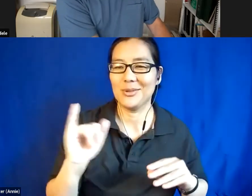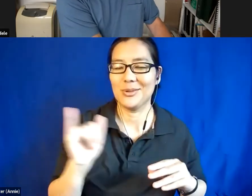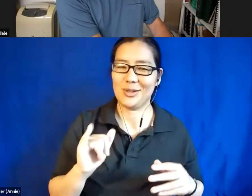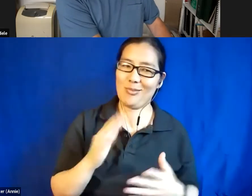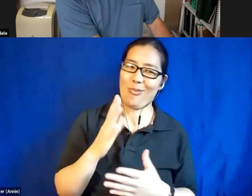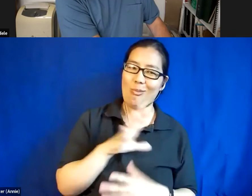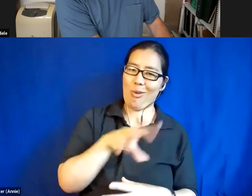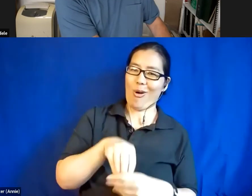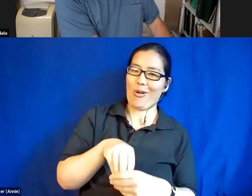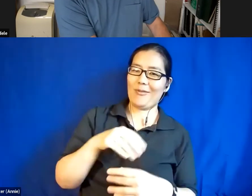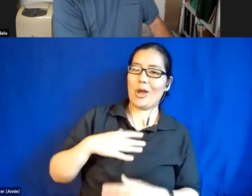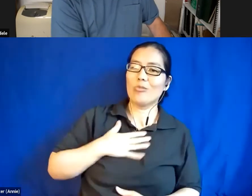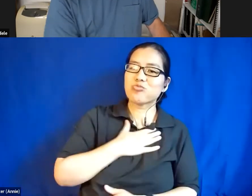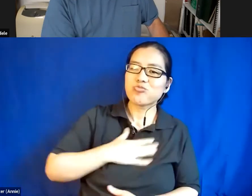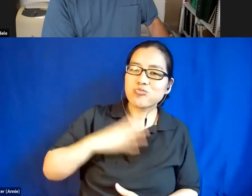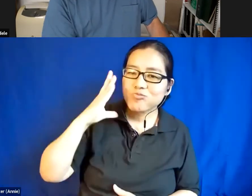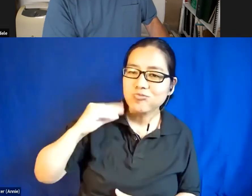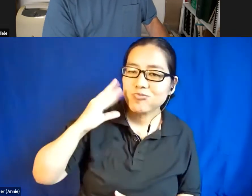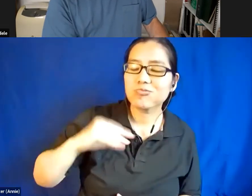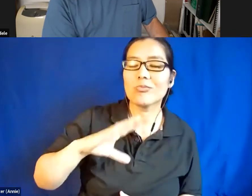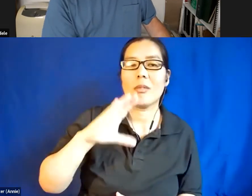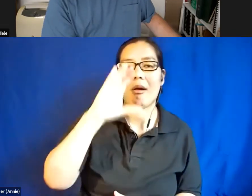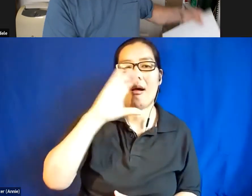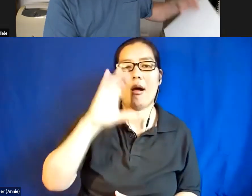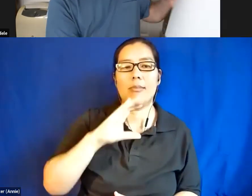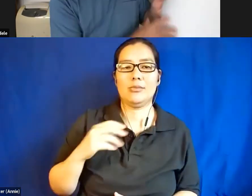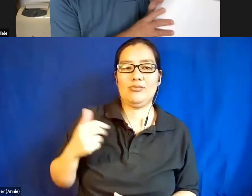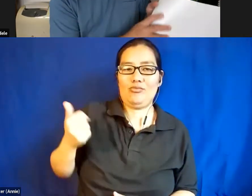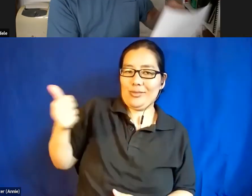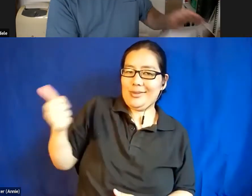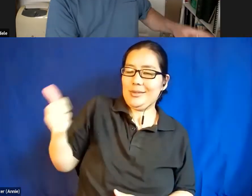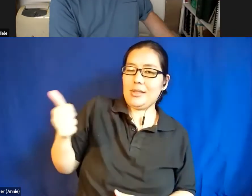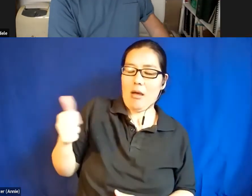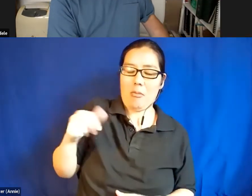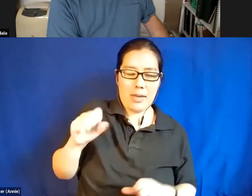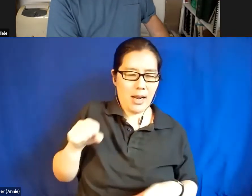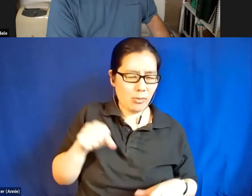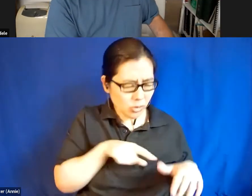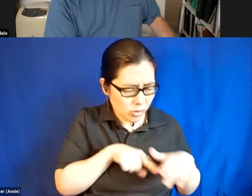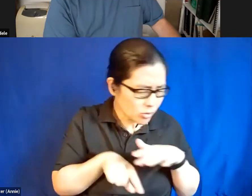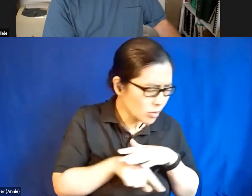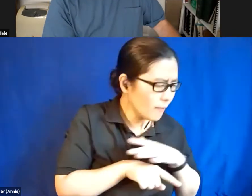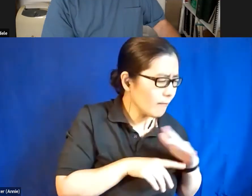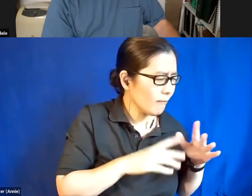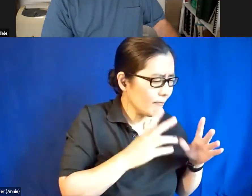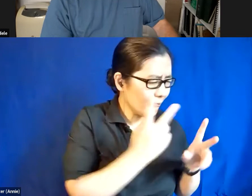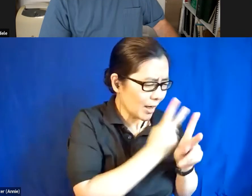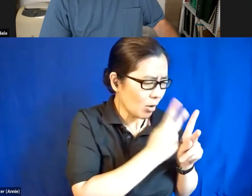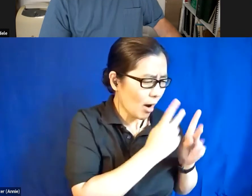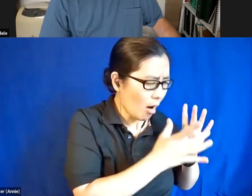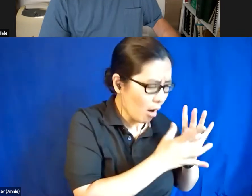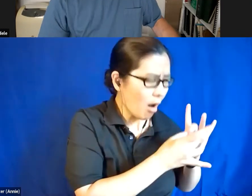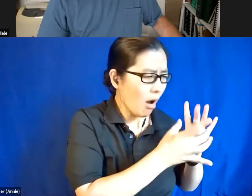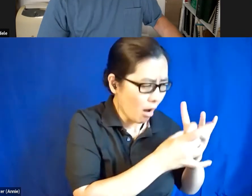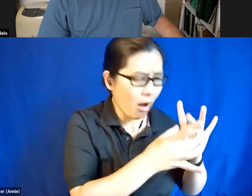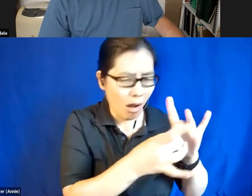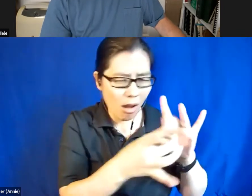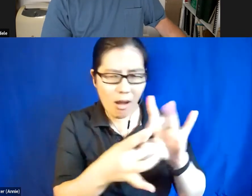connecting the dots yourself. Is sort of seeing how the frames are there and sort of getting the thrill of